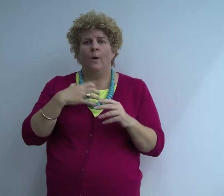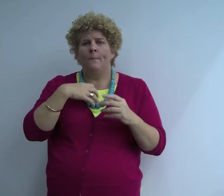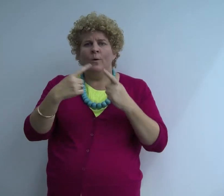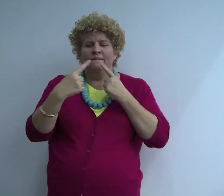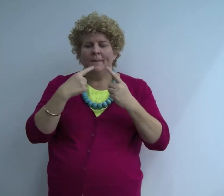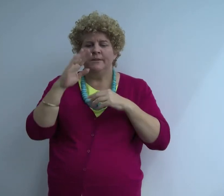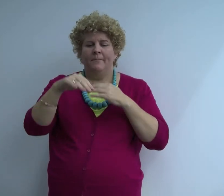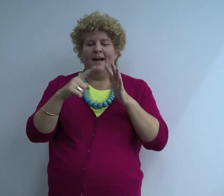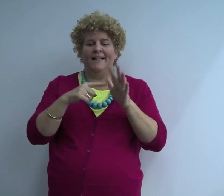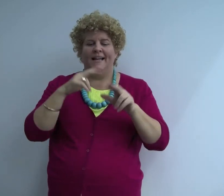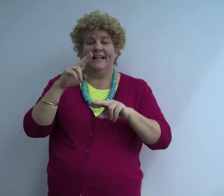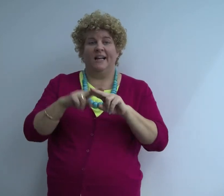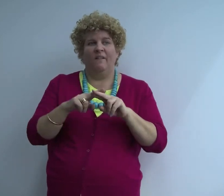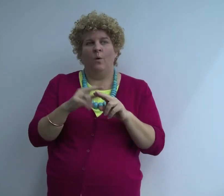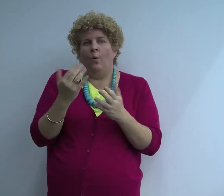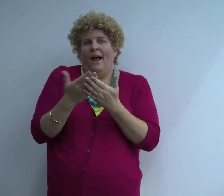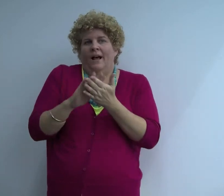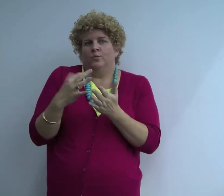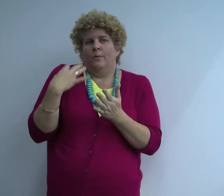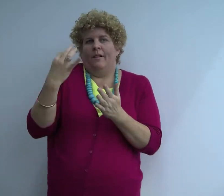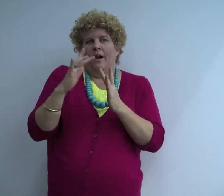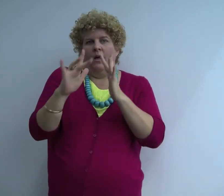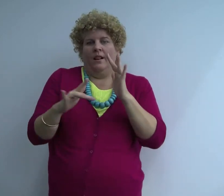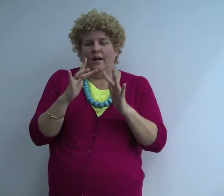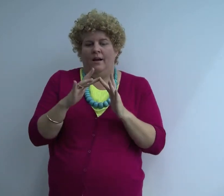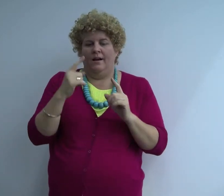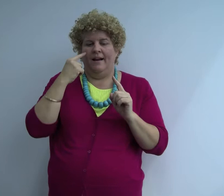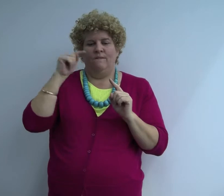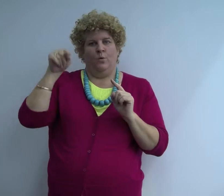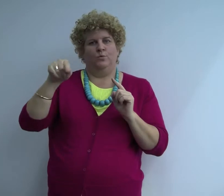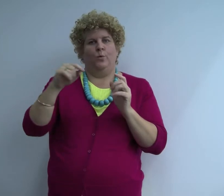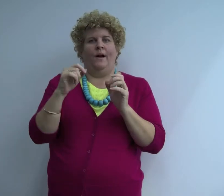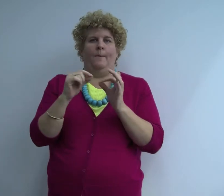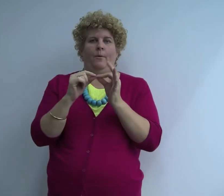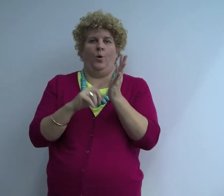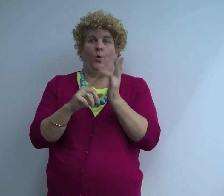If you want more information about EAF or how to apply online, have a look at our blog.